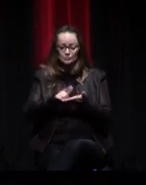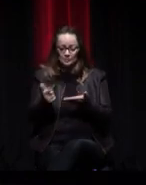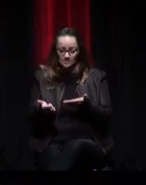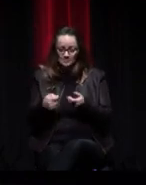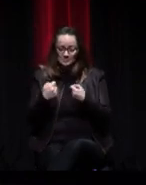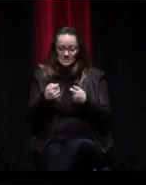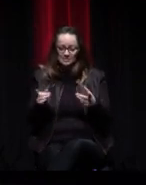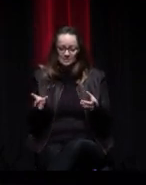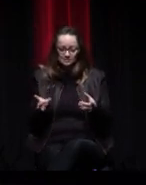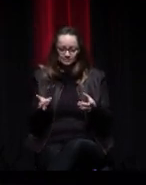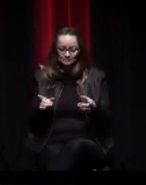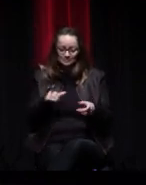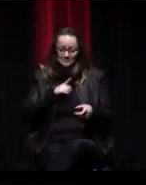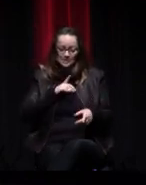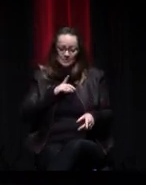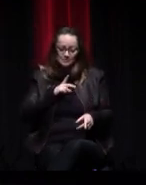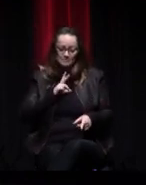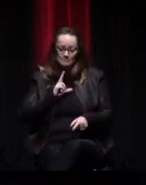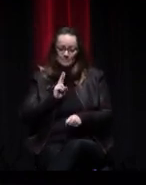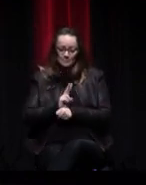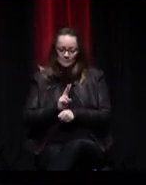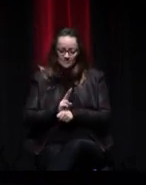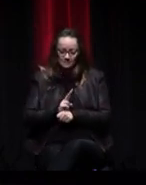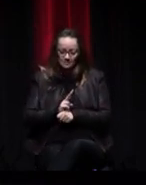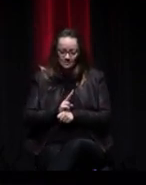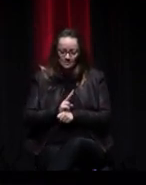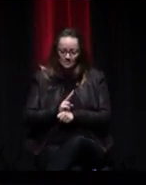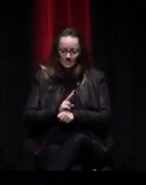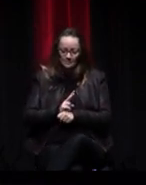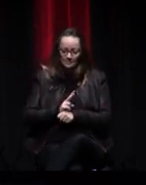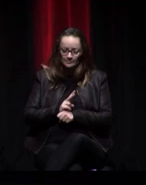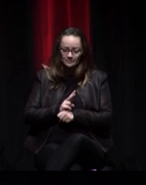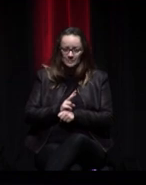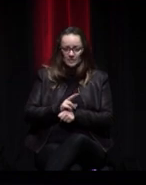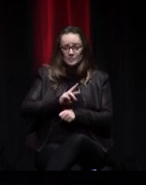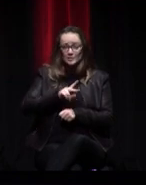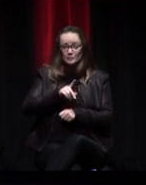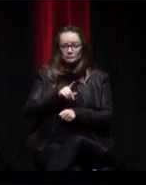need protection not to be captured